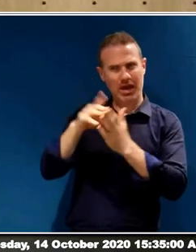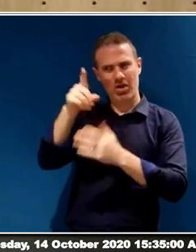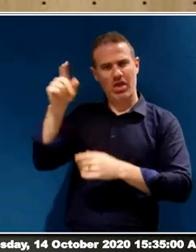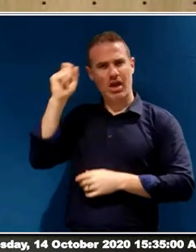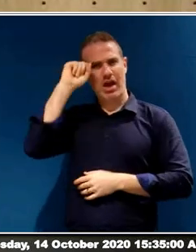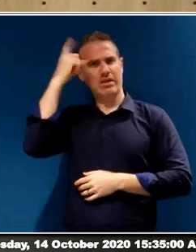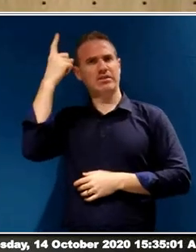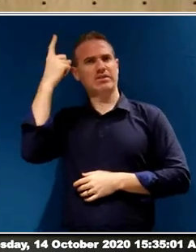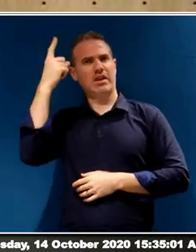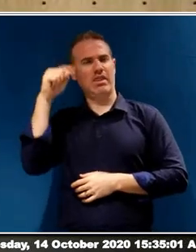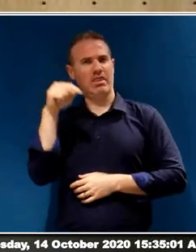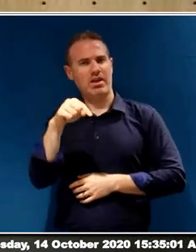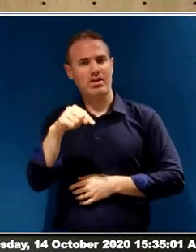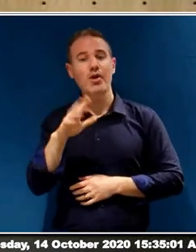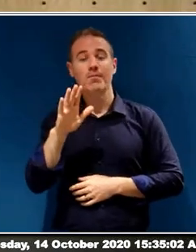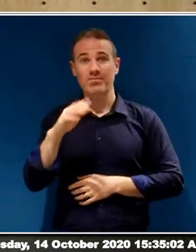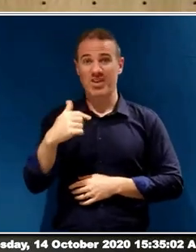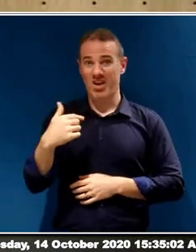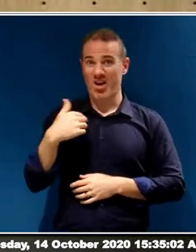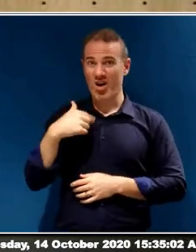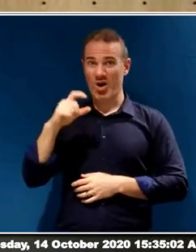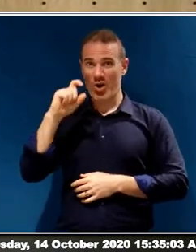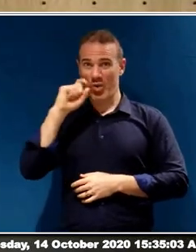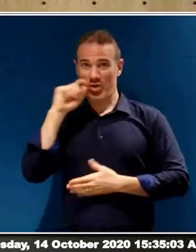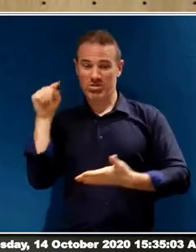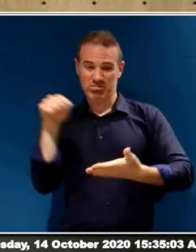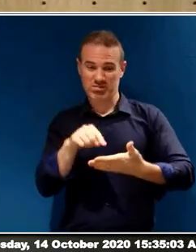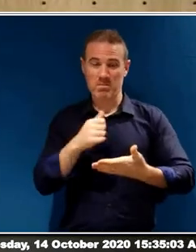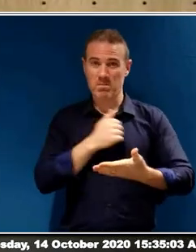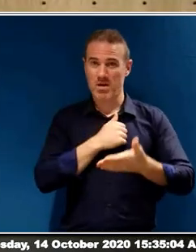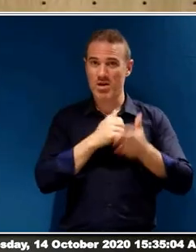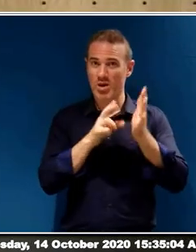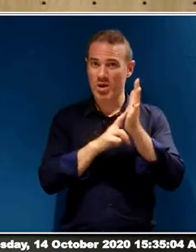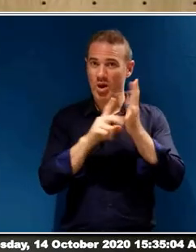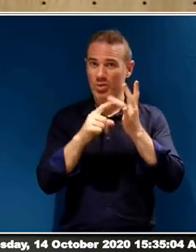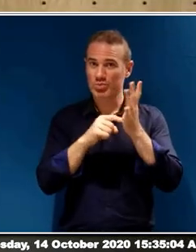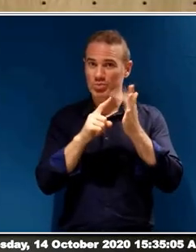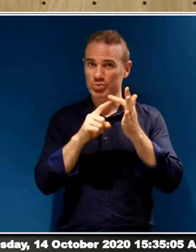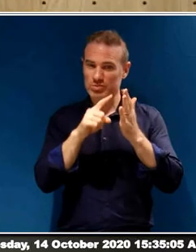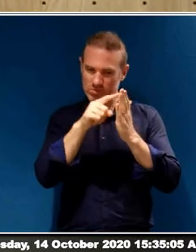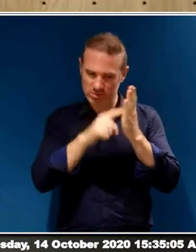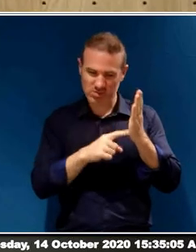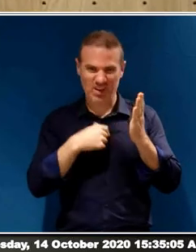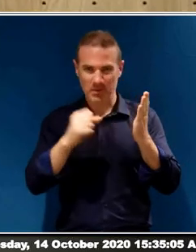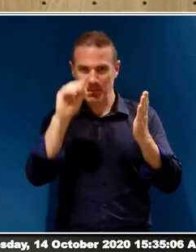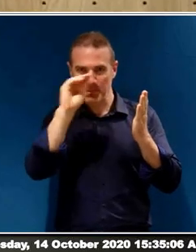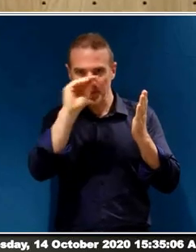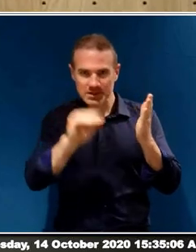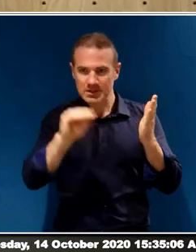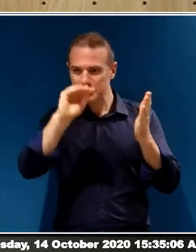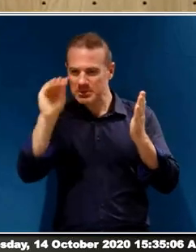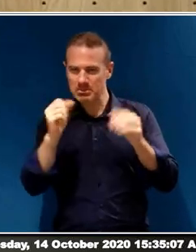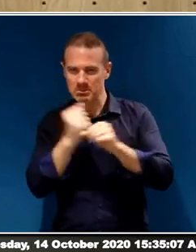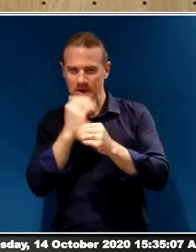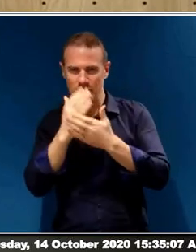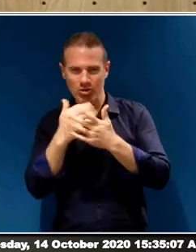percentages that I want to ensure that I get accurate. From our research that we have done where we have surveyed families